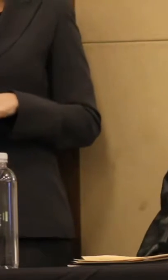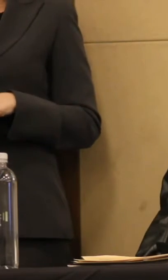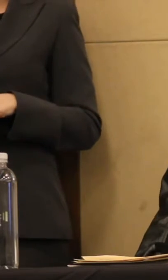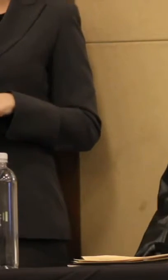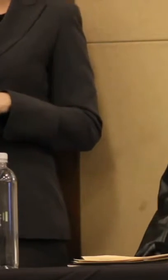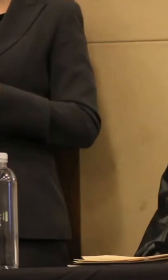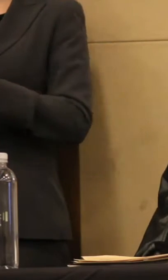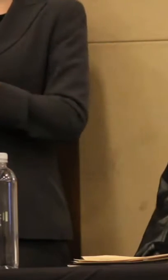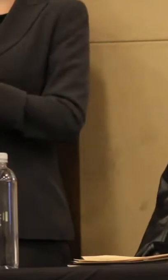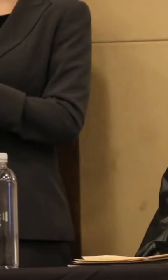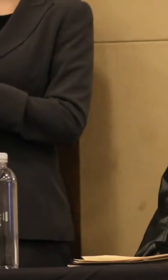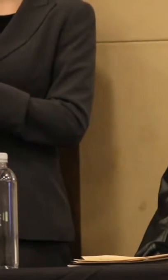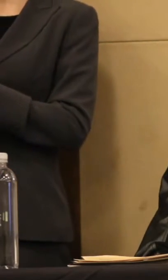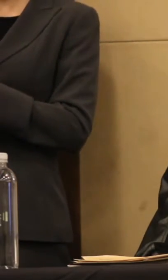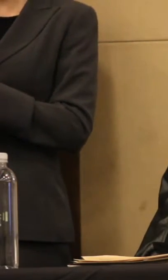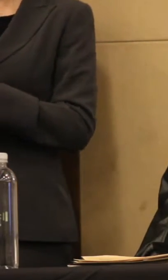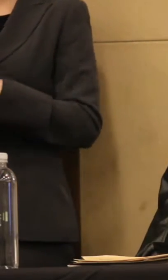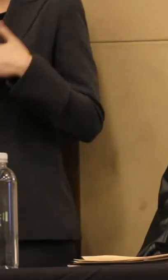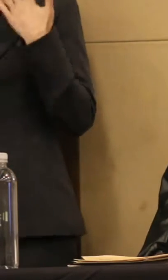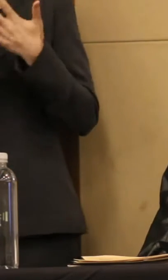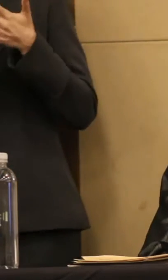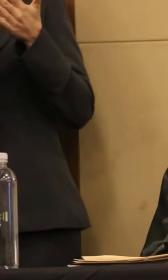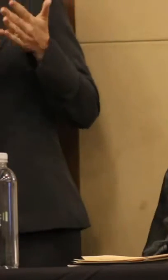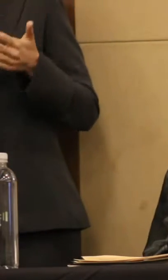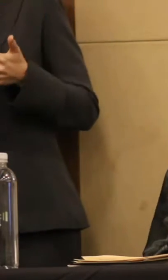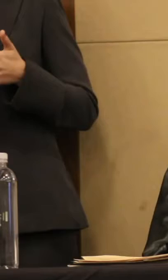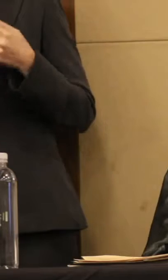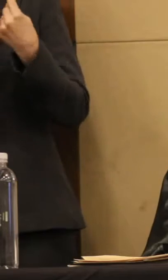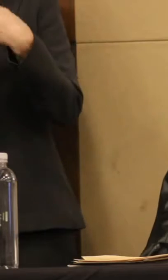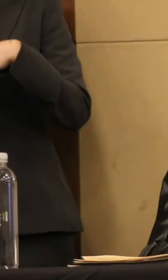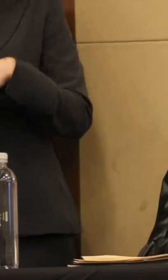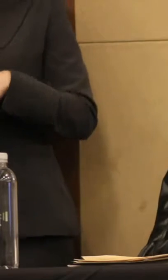Labor. Thank you guys for being here.